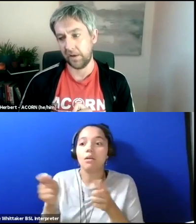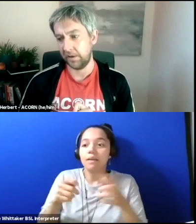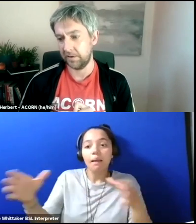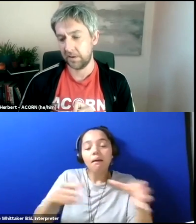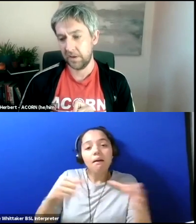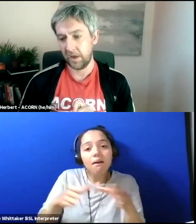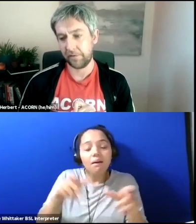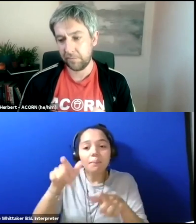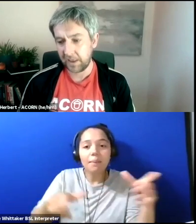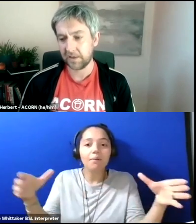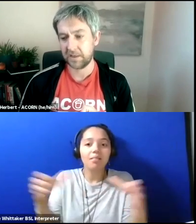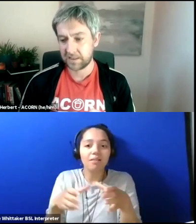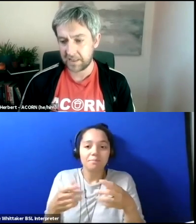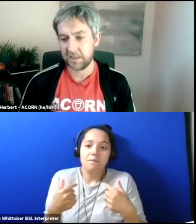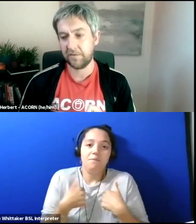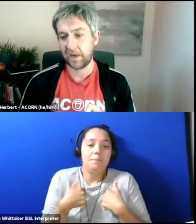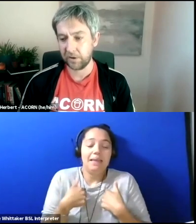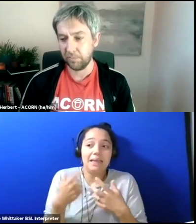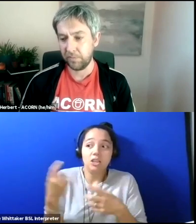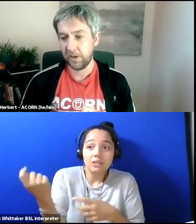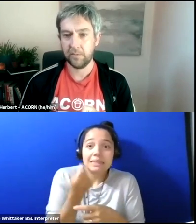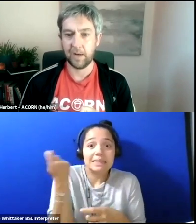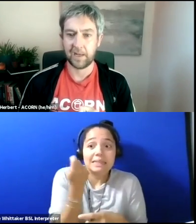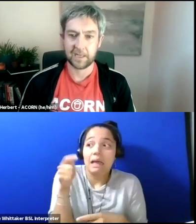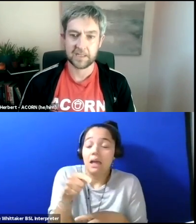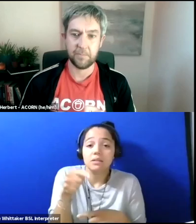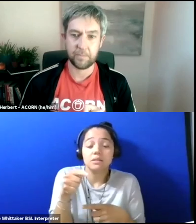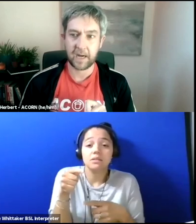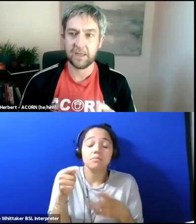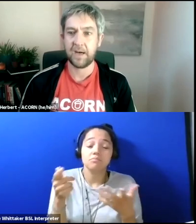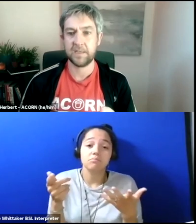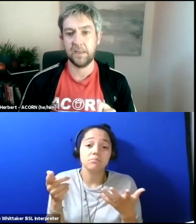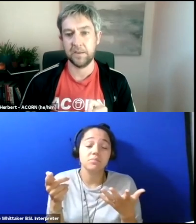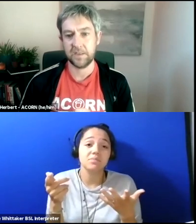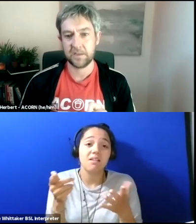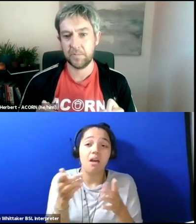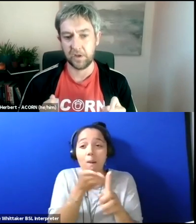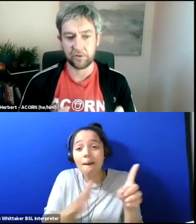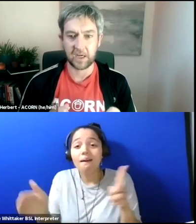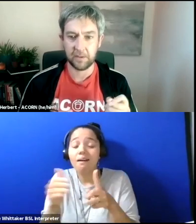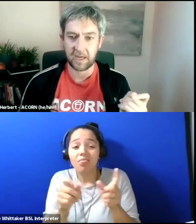about bringing people together. And for me, the successes of that come by bypassing the systems that are created